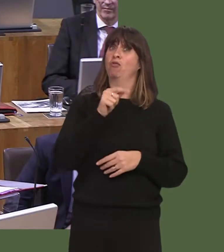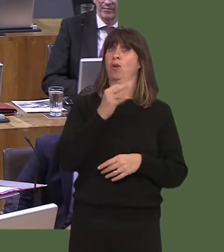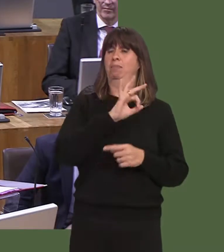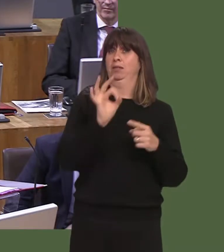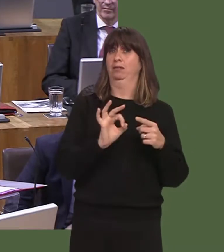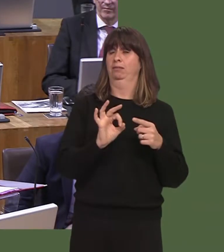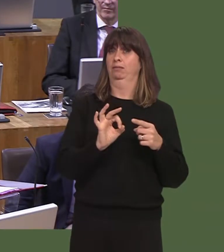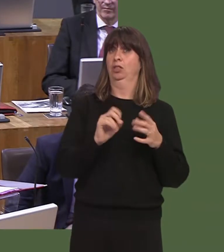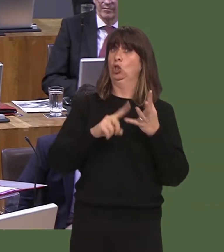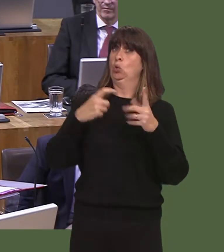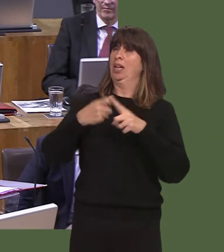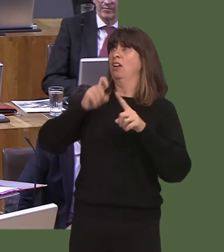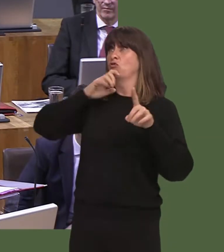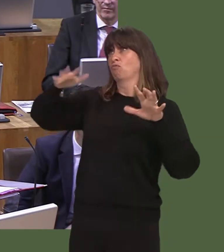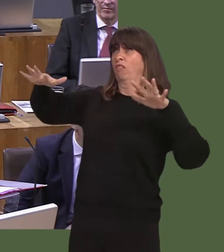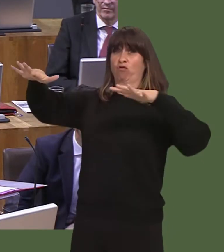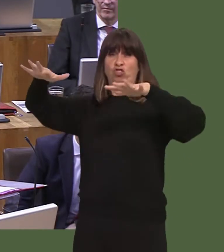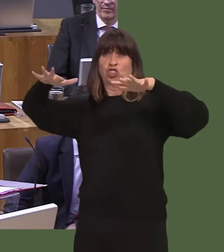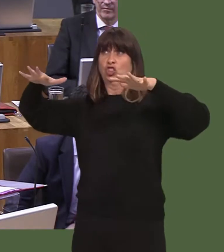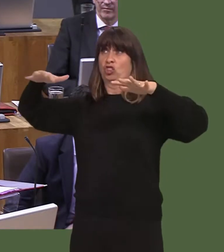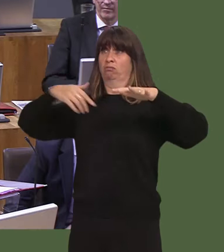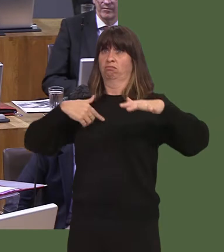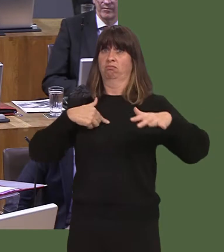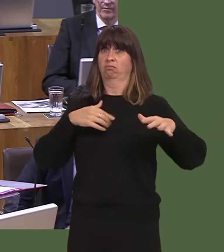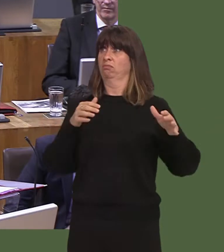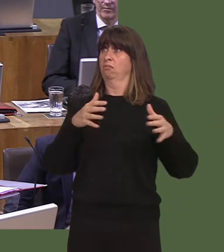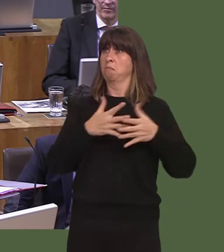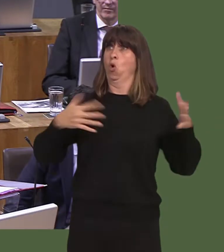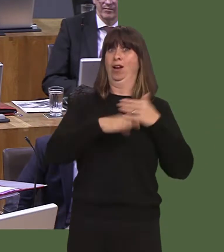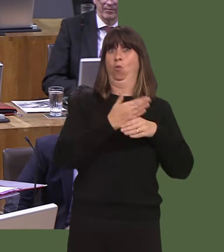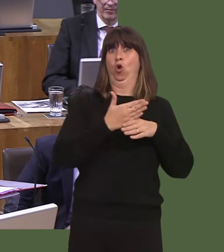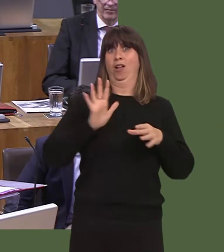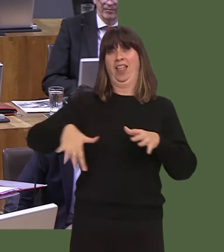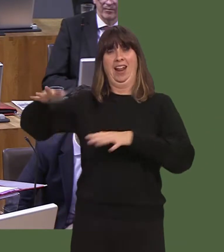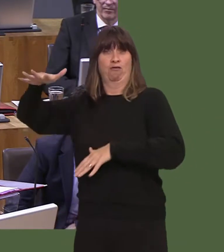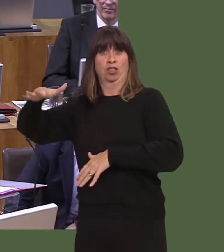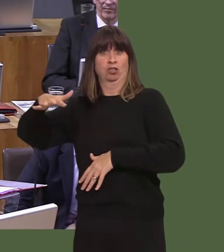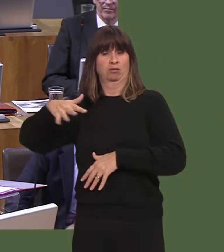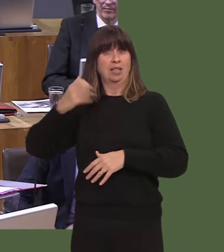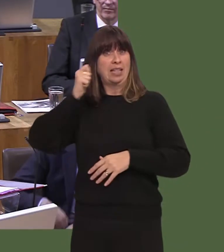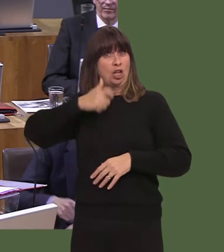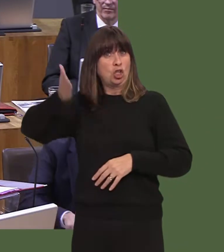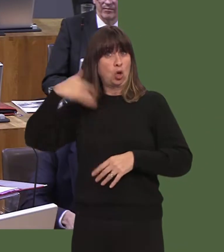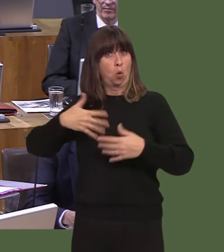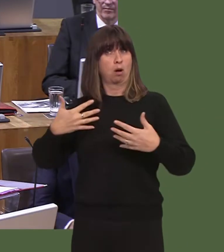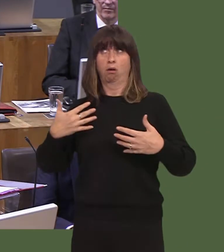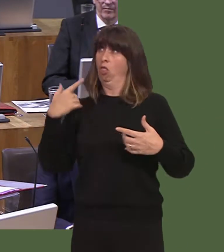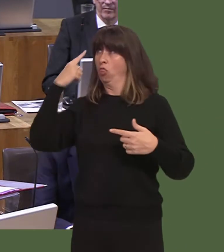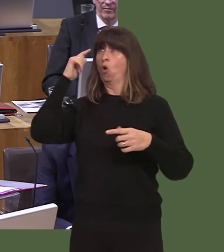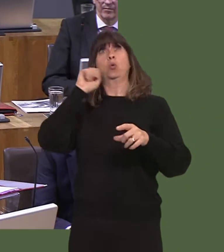That is lower than the UK average, and that was something that nobody could ever have thought would happen 10 or 15 years ago, but that is the reality of it.